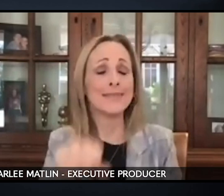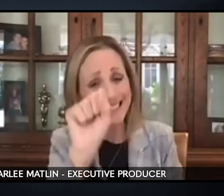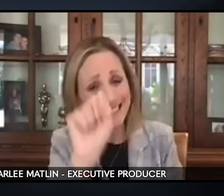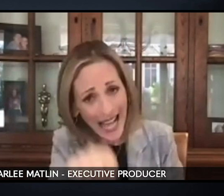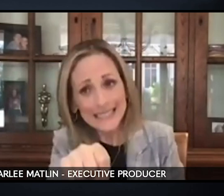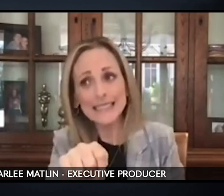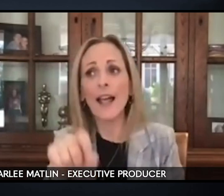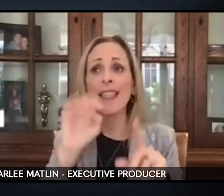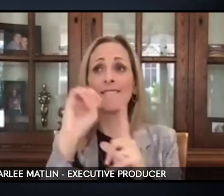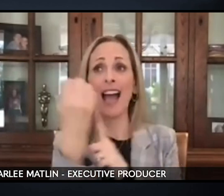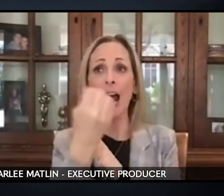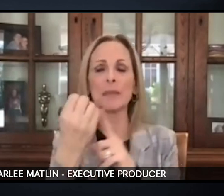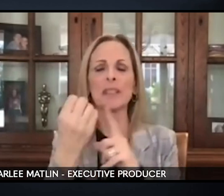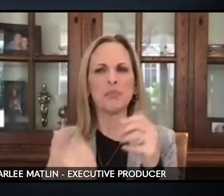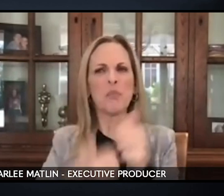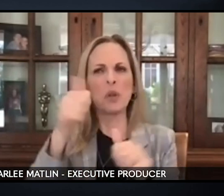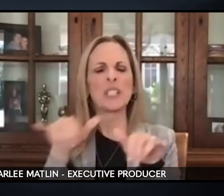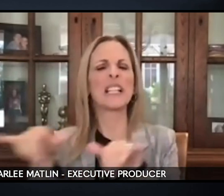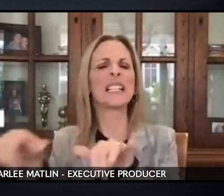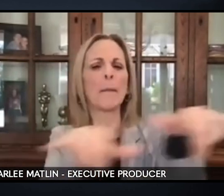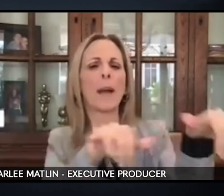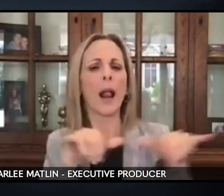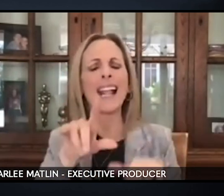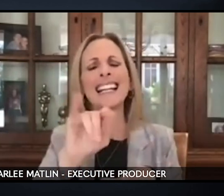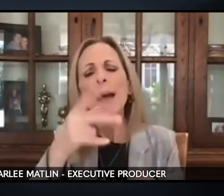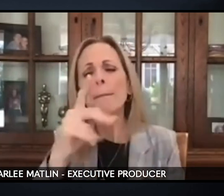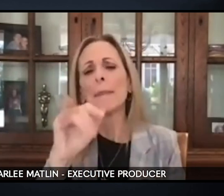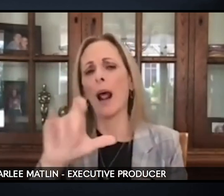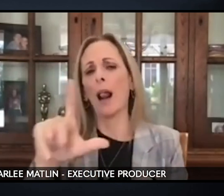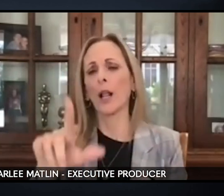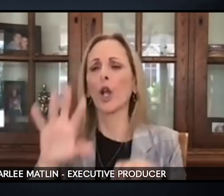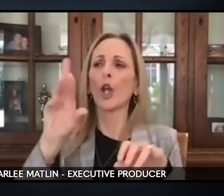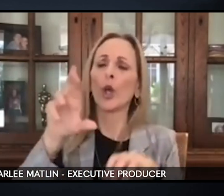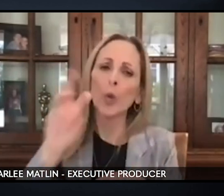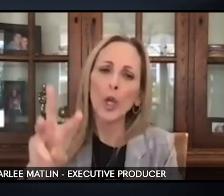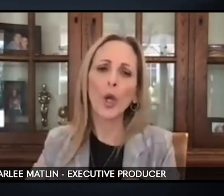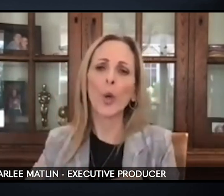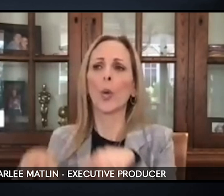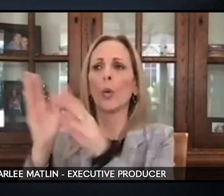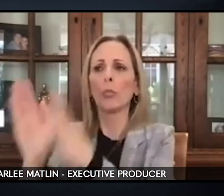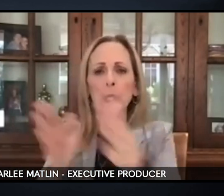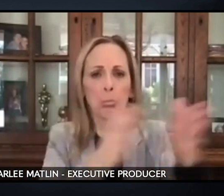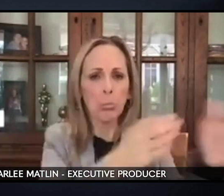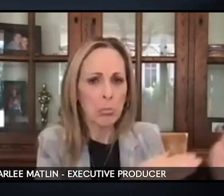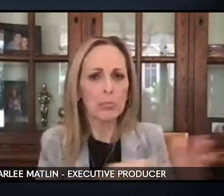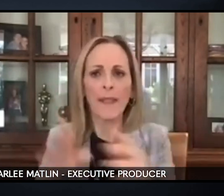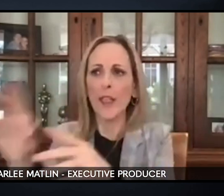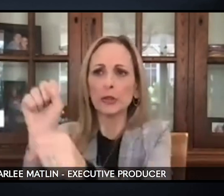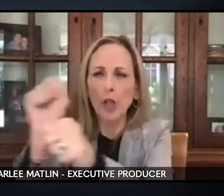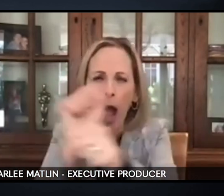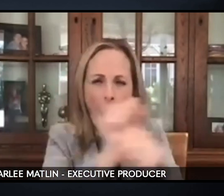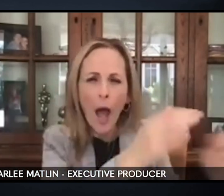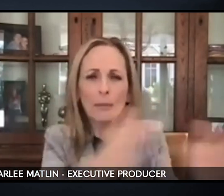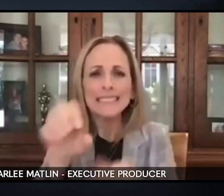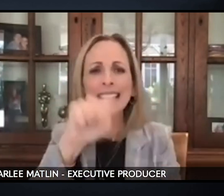It's the same thing. Yes, it is. The environment pretty much is standard. When it comes to sets, it's fairly typical. There's the crew, everyone has